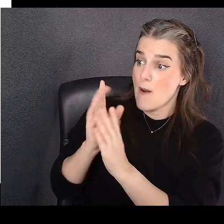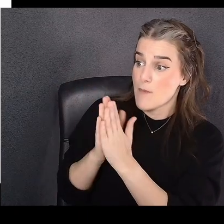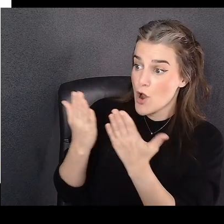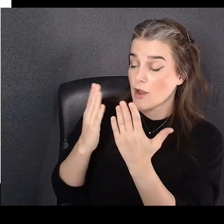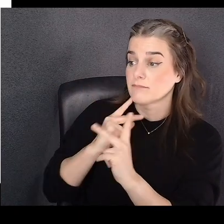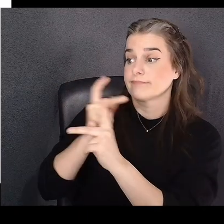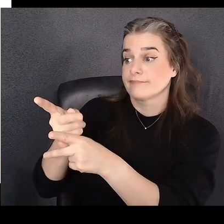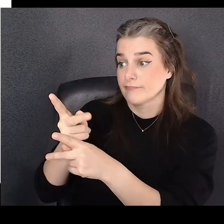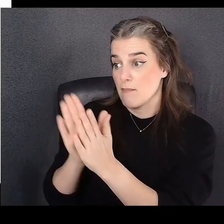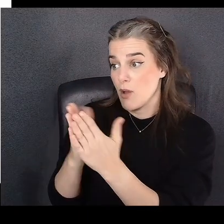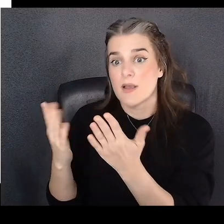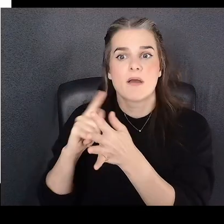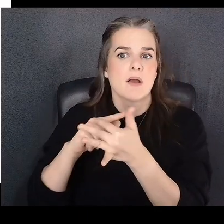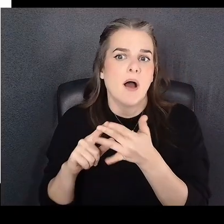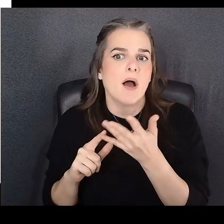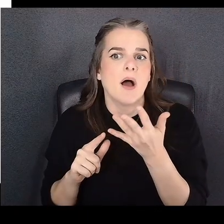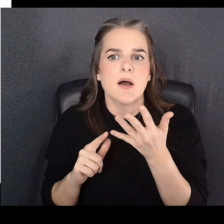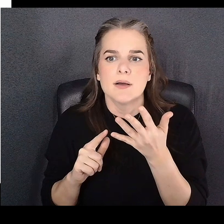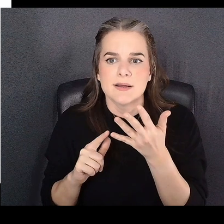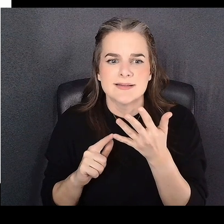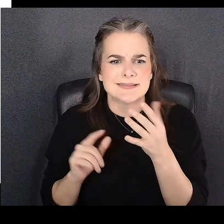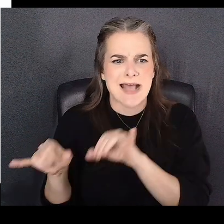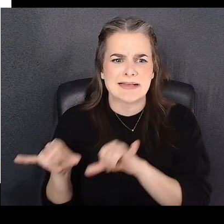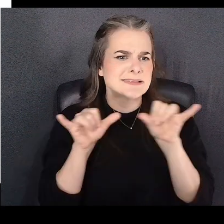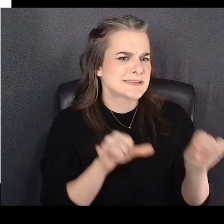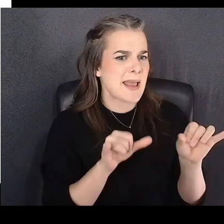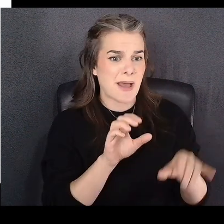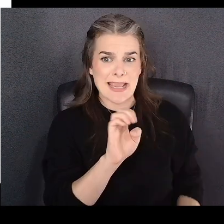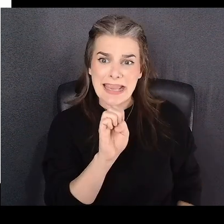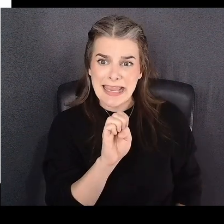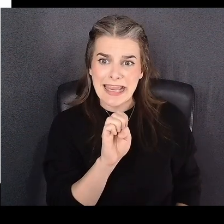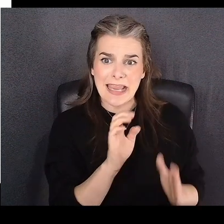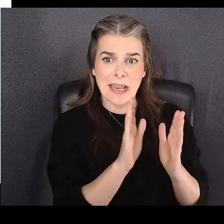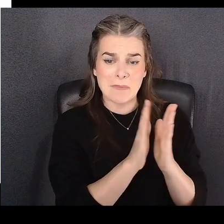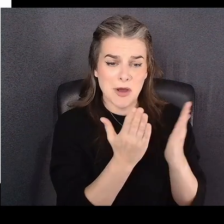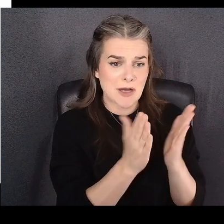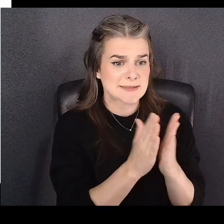Sorry-- is all on that one platform. And they can choose whether they want